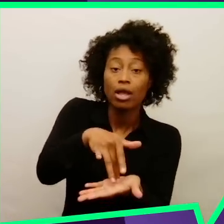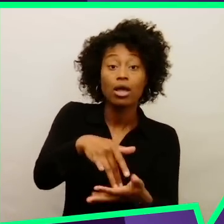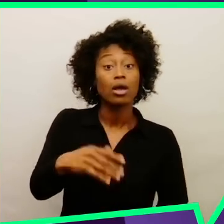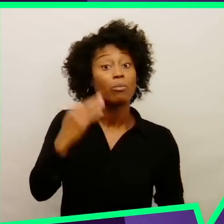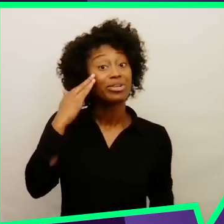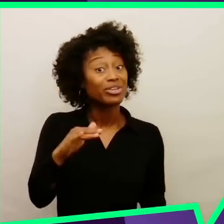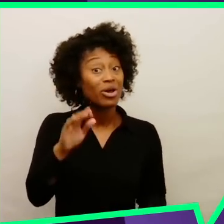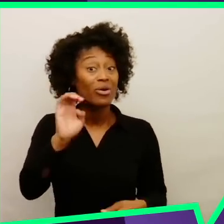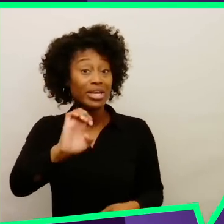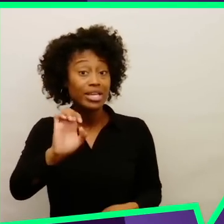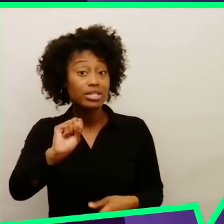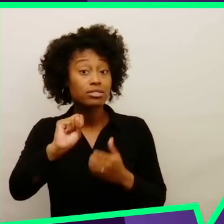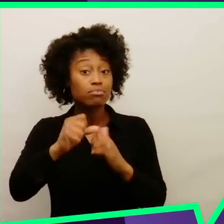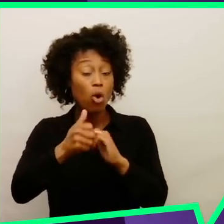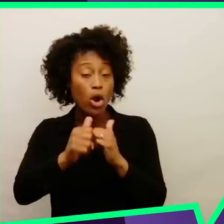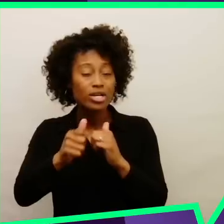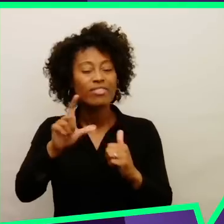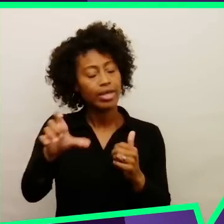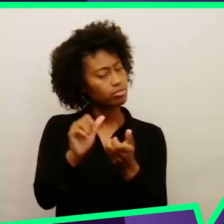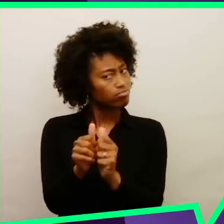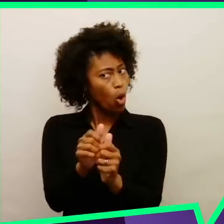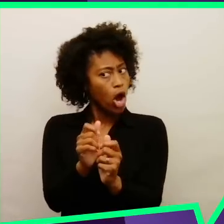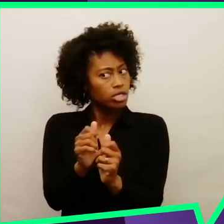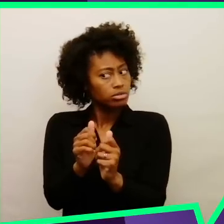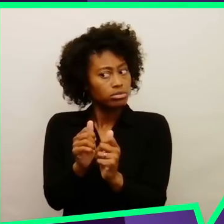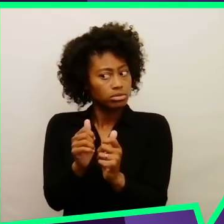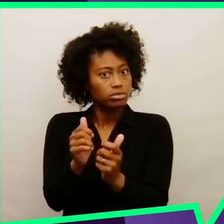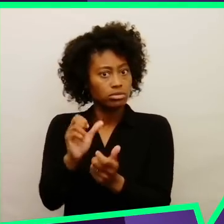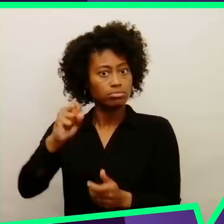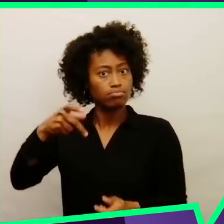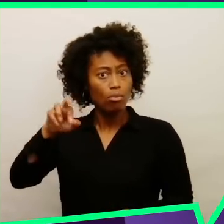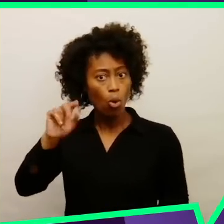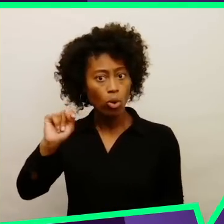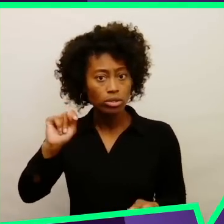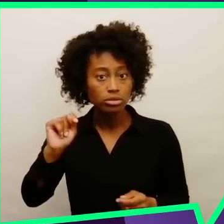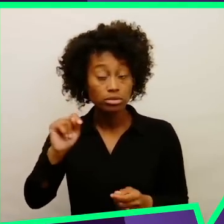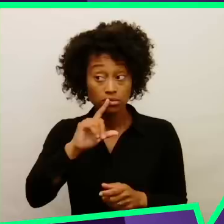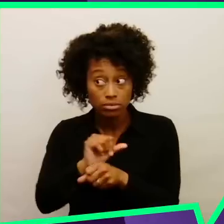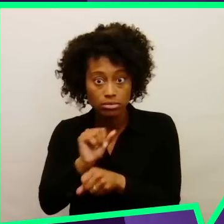And allowing Special Olympics to join and be a part of this just